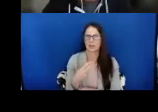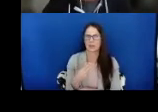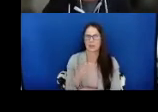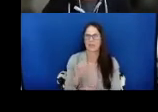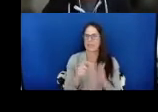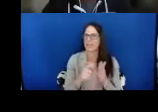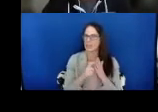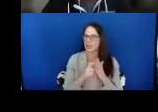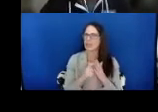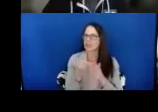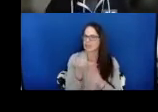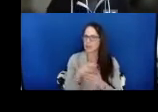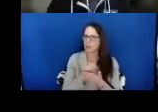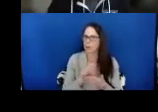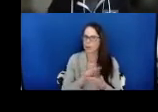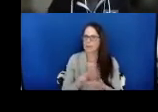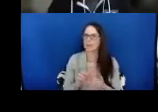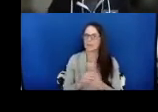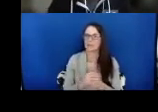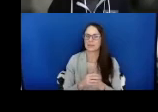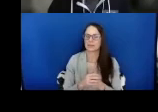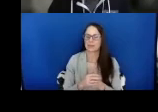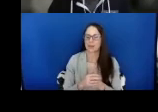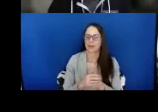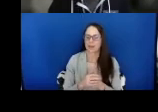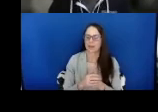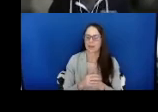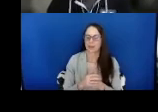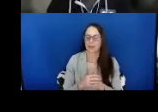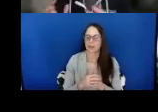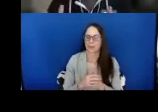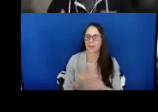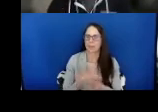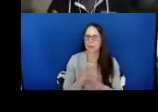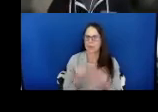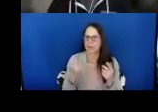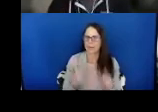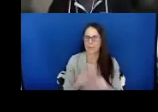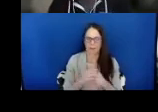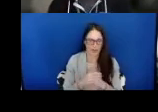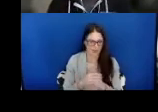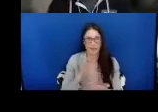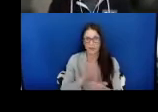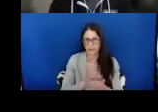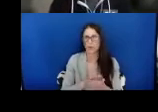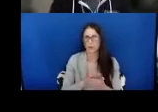16:23:22 for it to happen, schools were in conversation with the federal government about